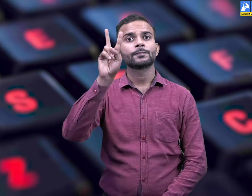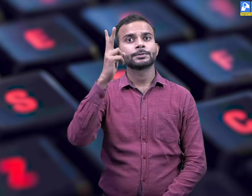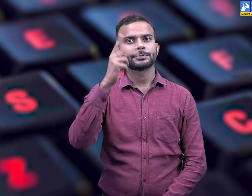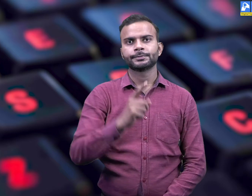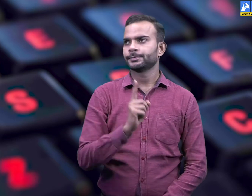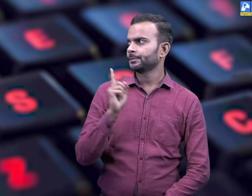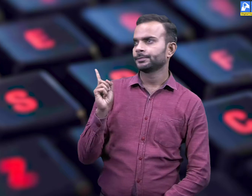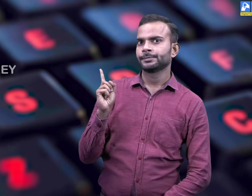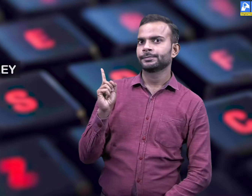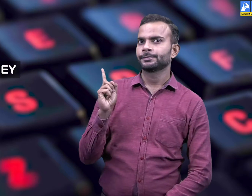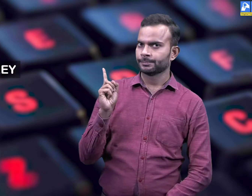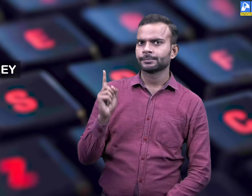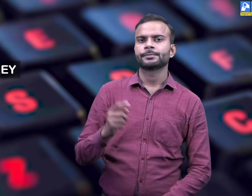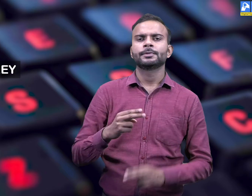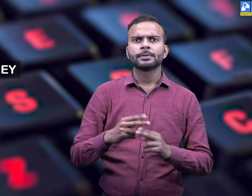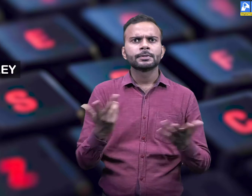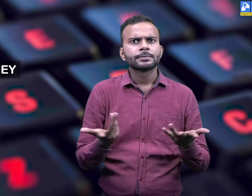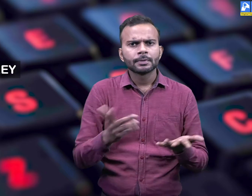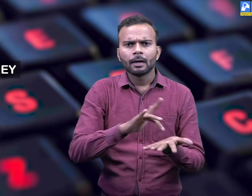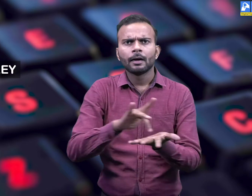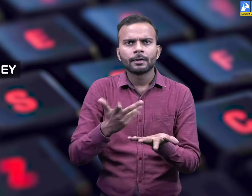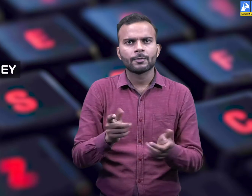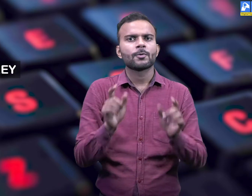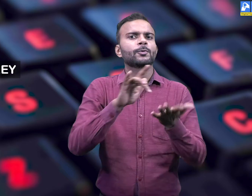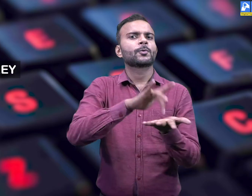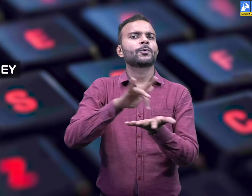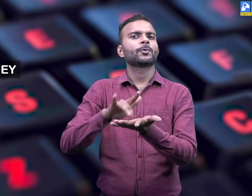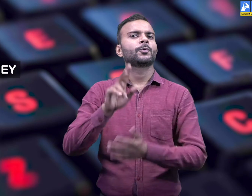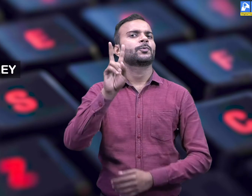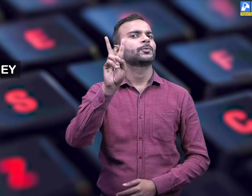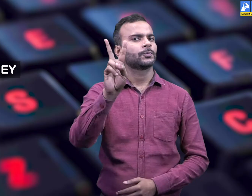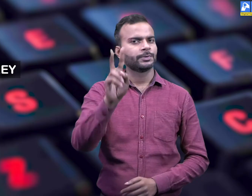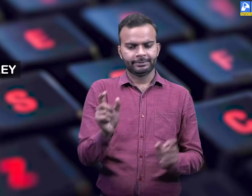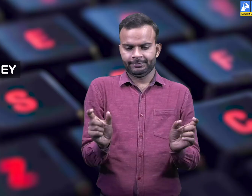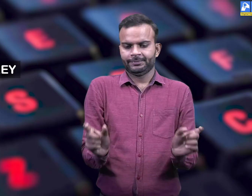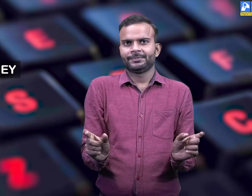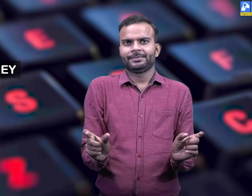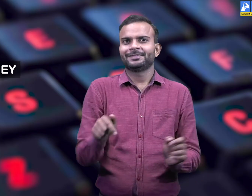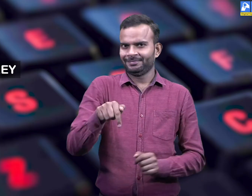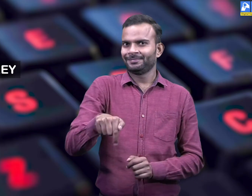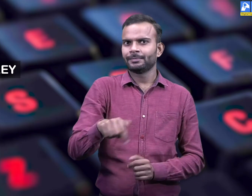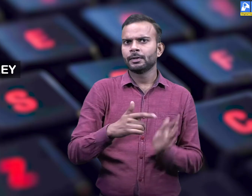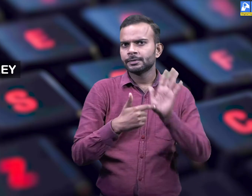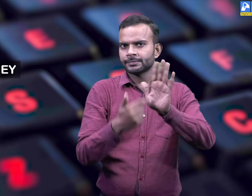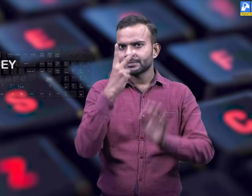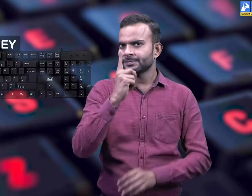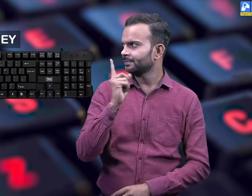Another special key is shift key. There are typically two shift keys on the left and right sides of the row below the home row.